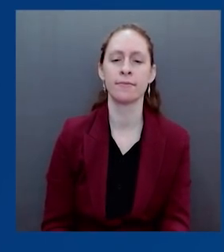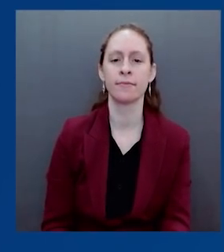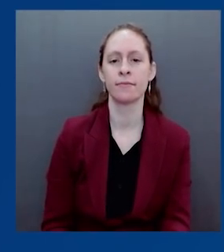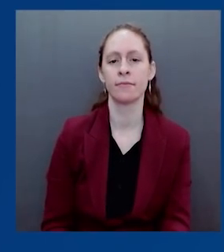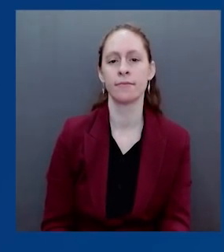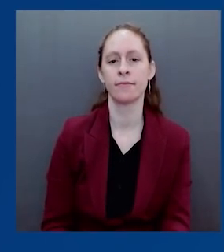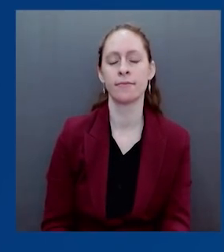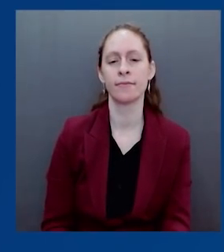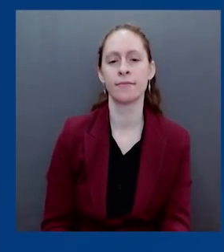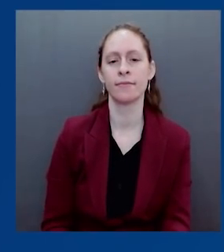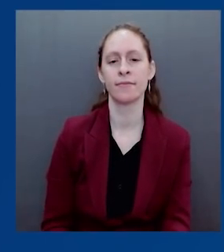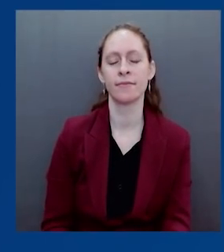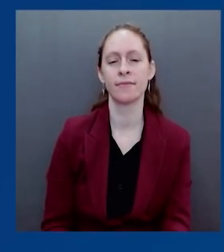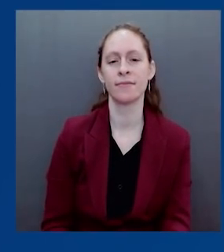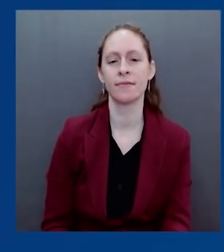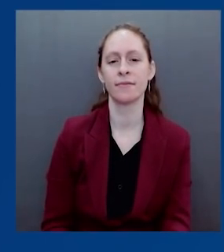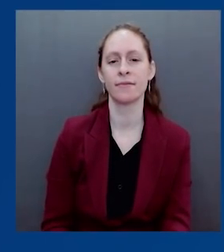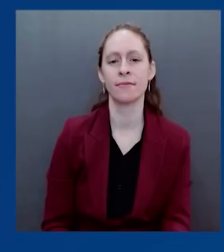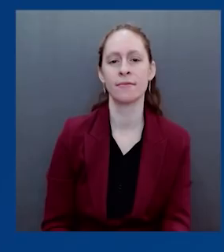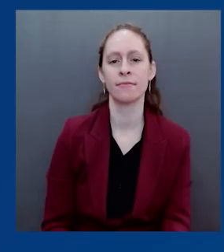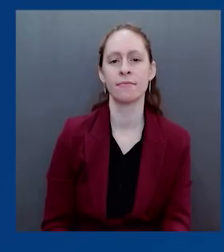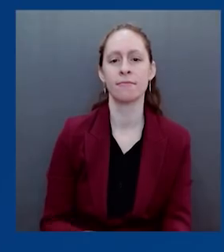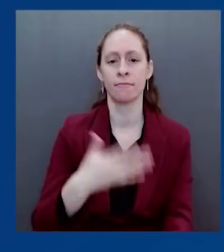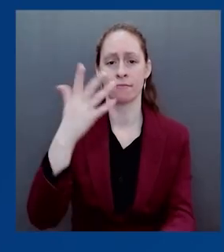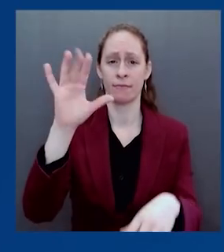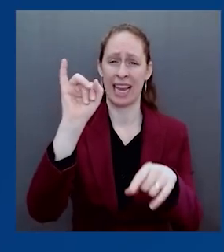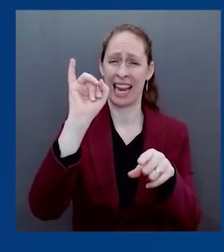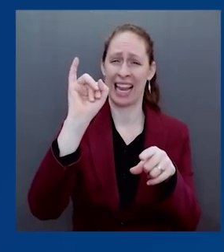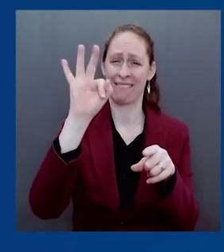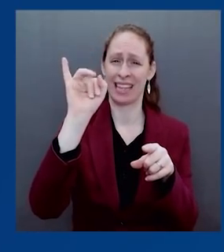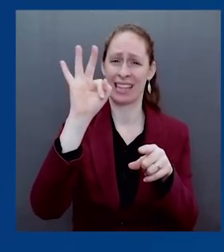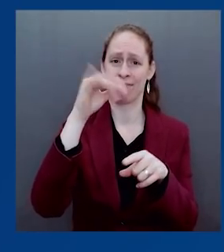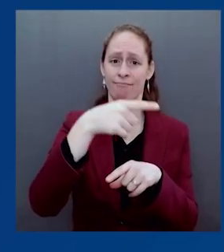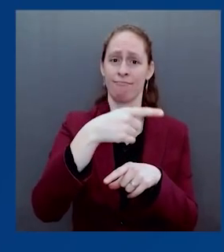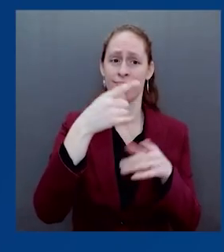Individuals who are unvaccinated at high risk -- what do we mean by "high risk"?